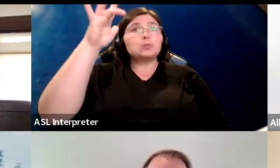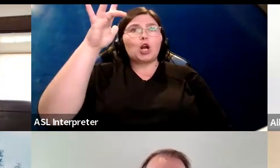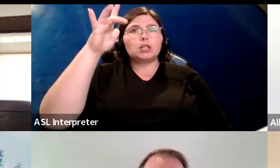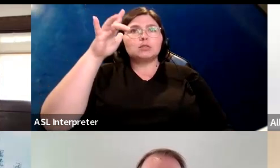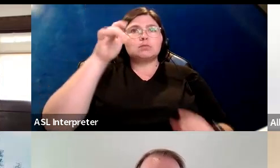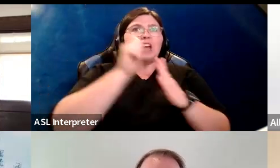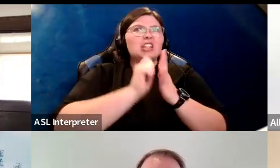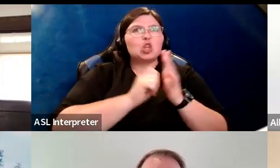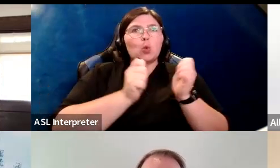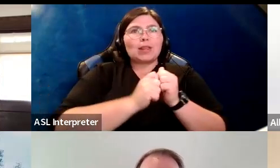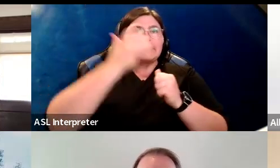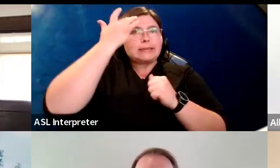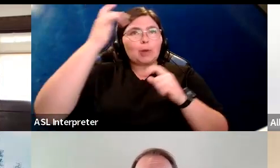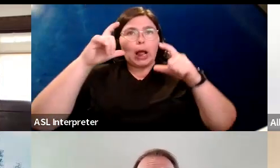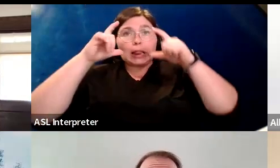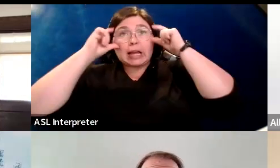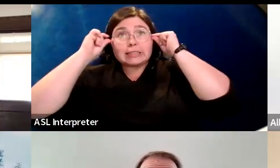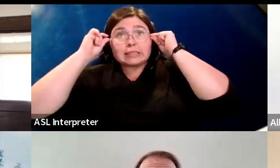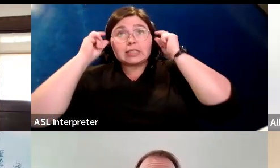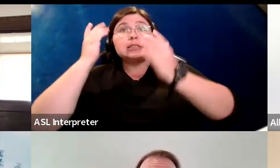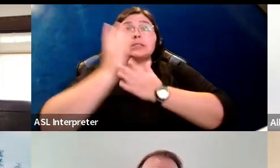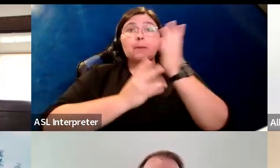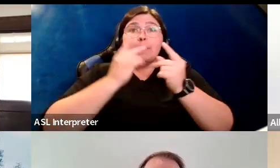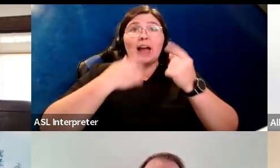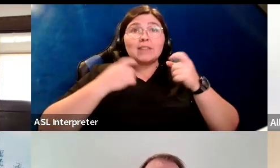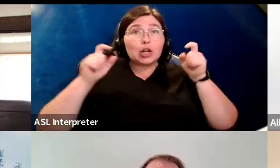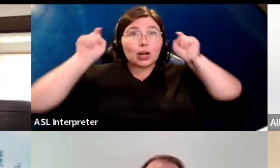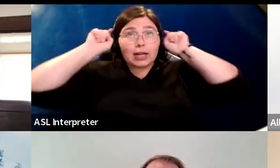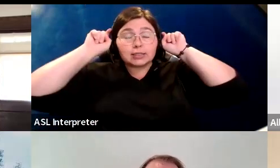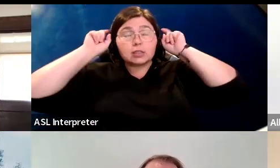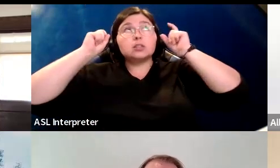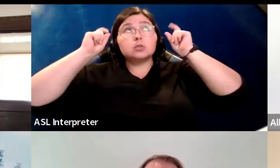Some people might have hearing aids. And we have to also think about, OK,